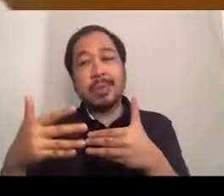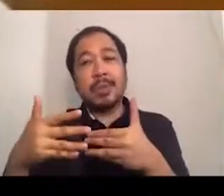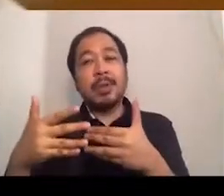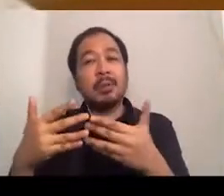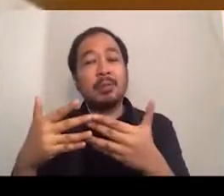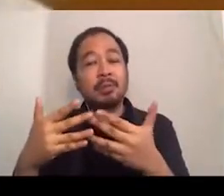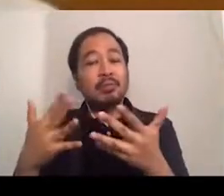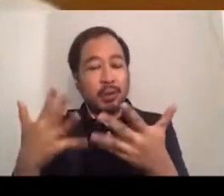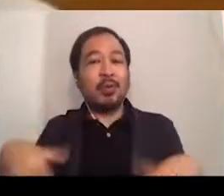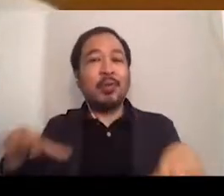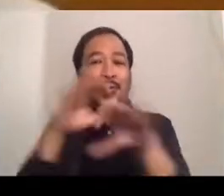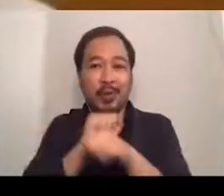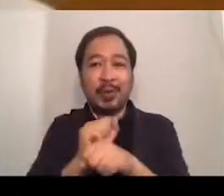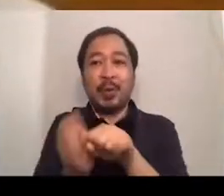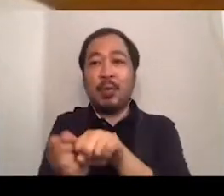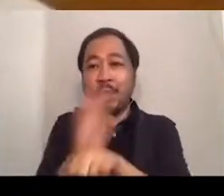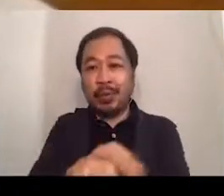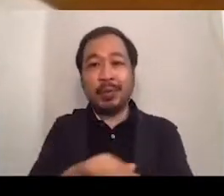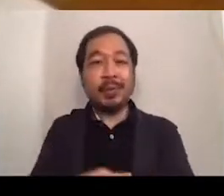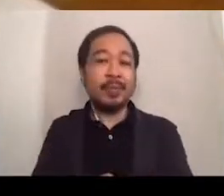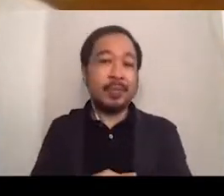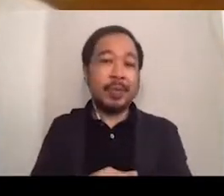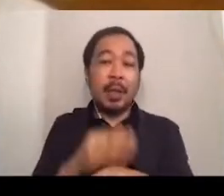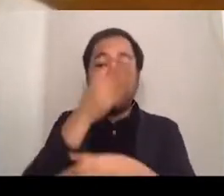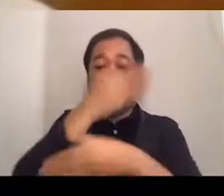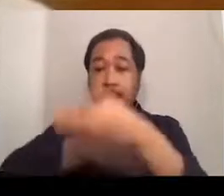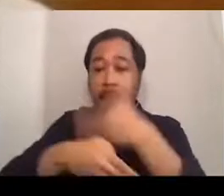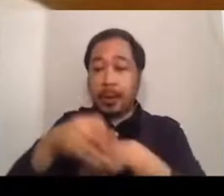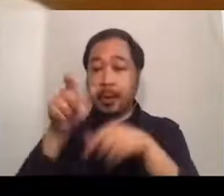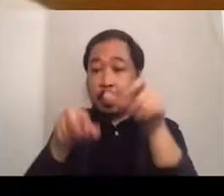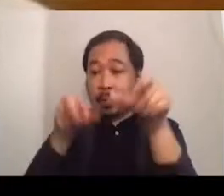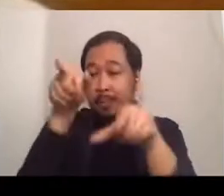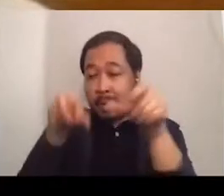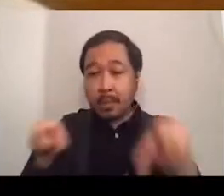NGOs and also the private sector,